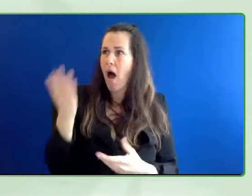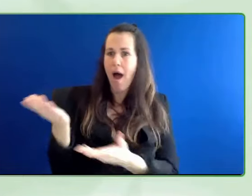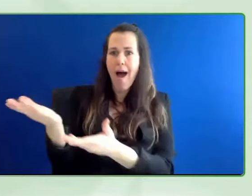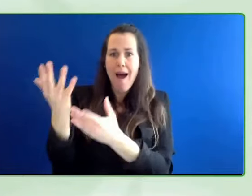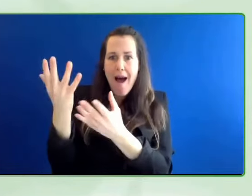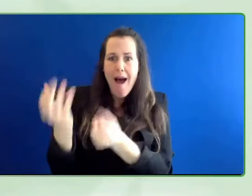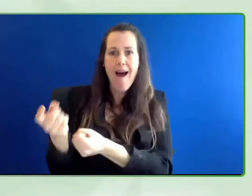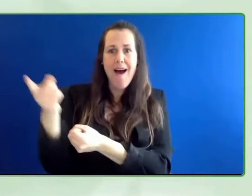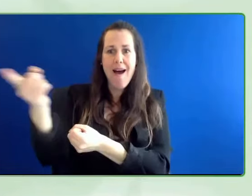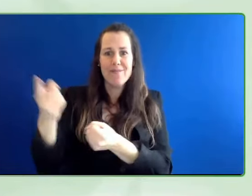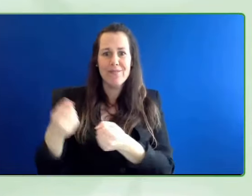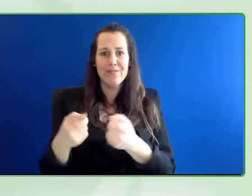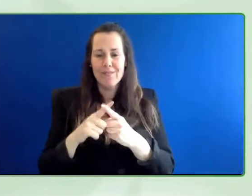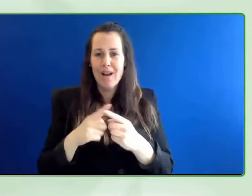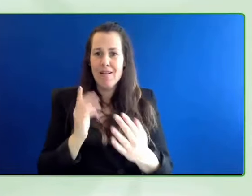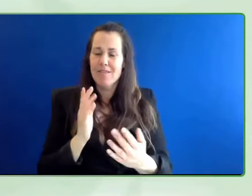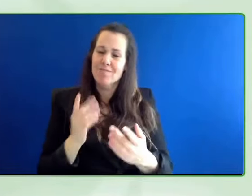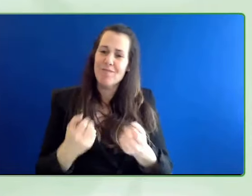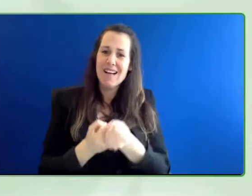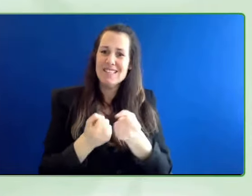Even their caretakers.